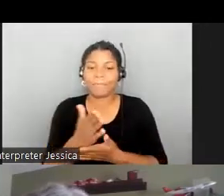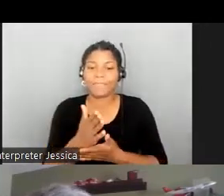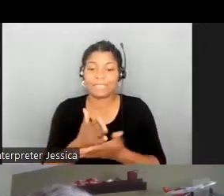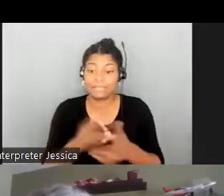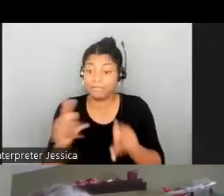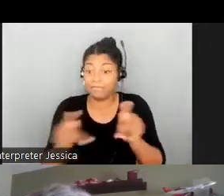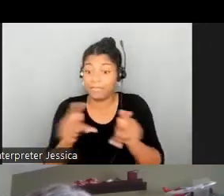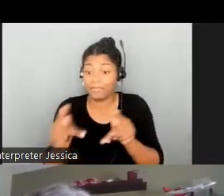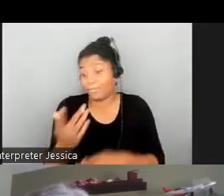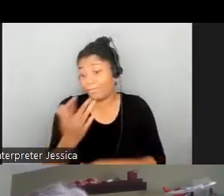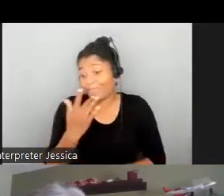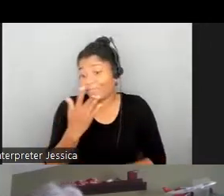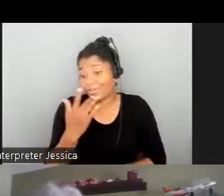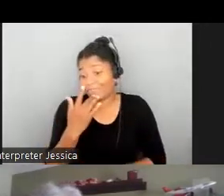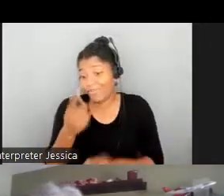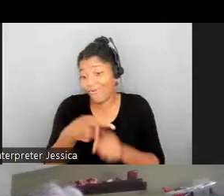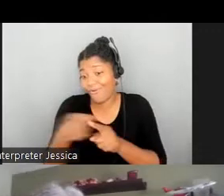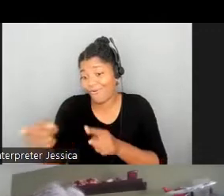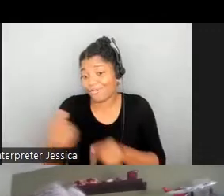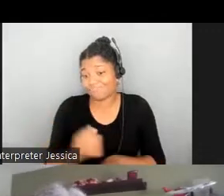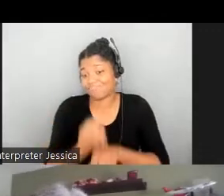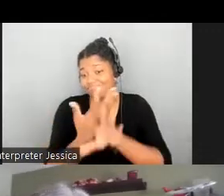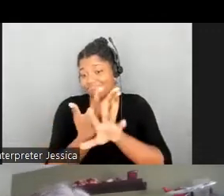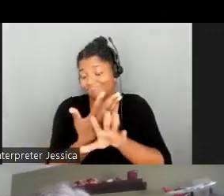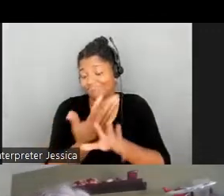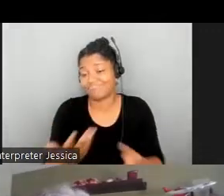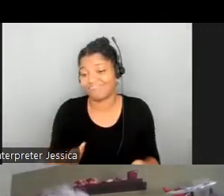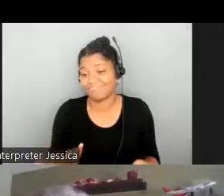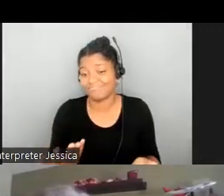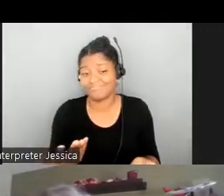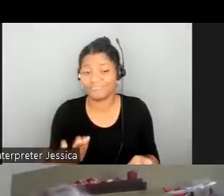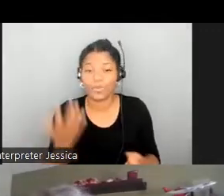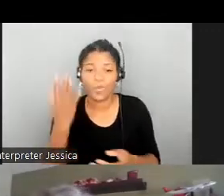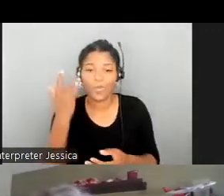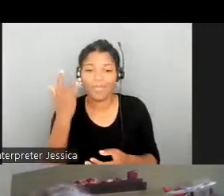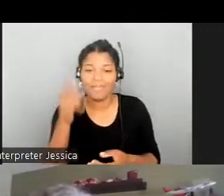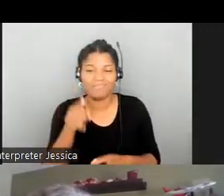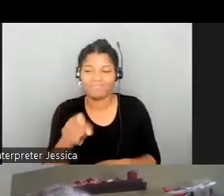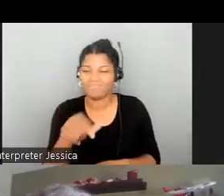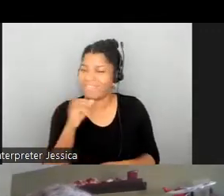talk over the phone or do a teleconference because they don't feel comfortable, especially